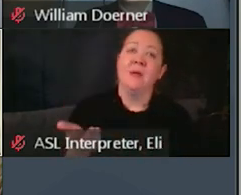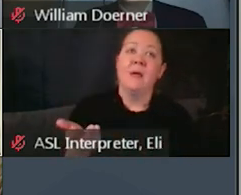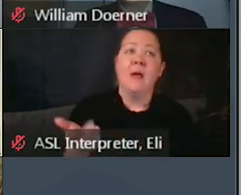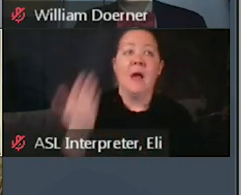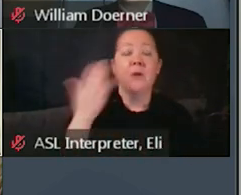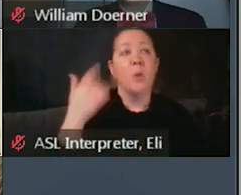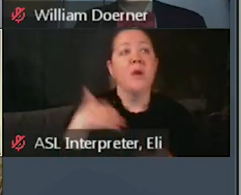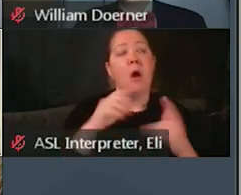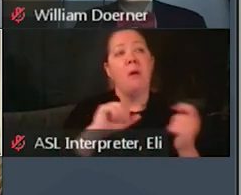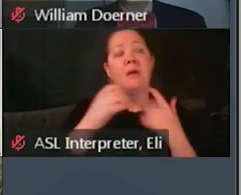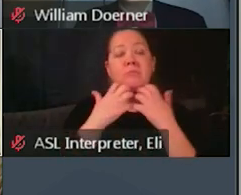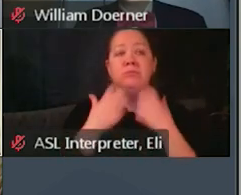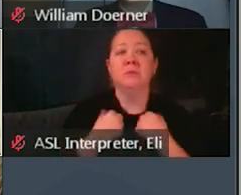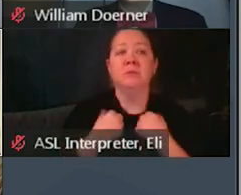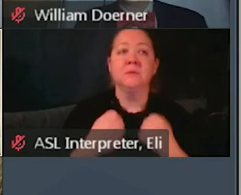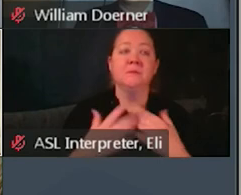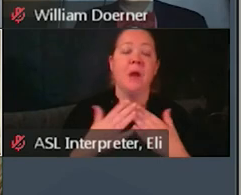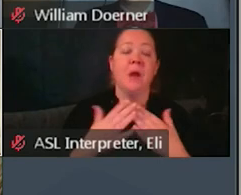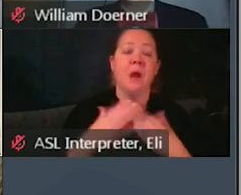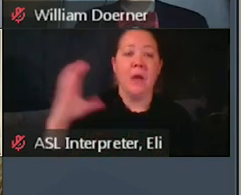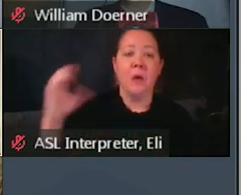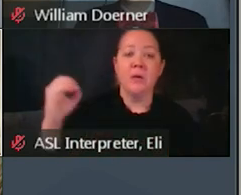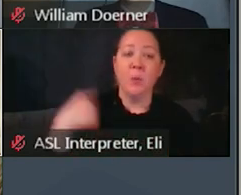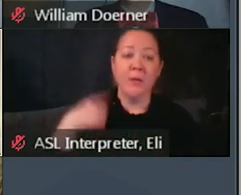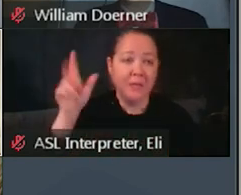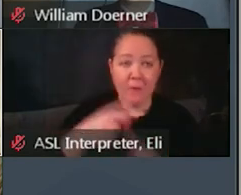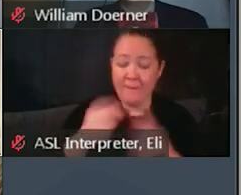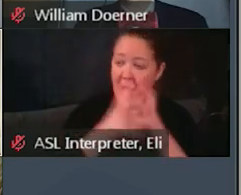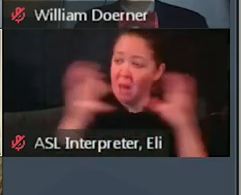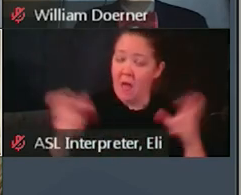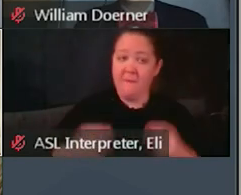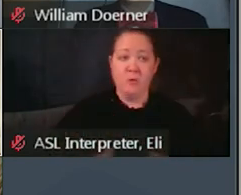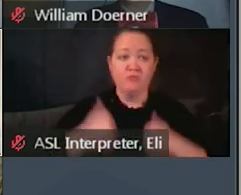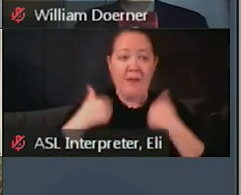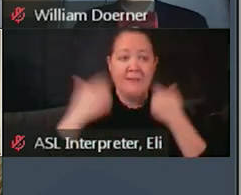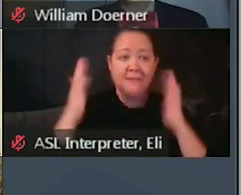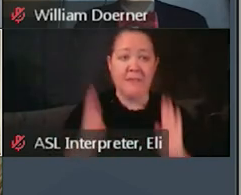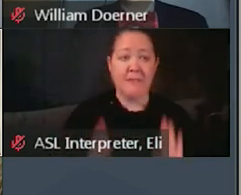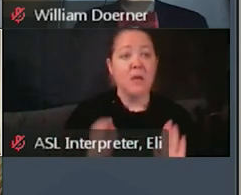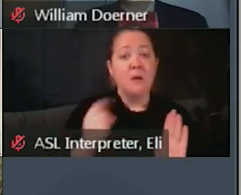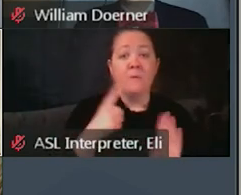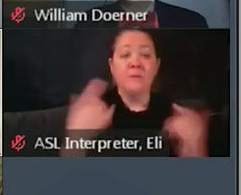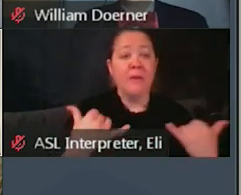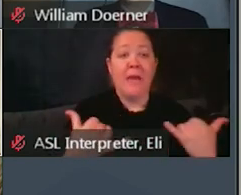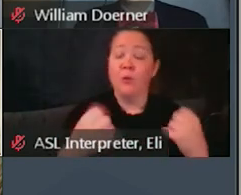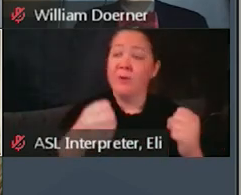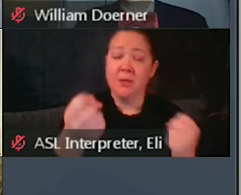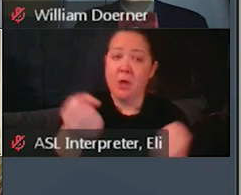We hear from a lot of residents of the ones that were today you can see are committed, and we appreciate that.